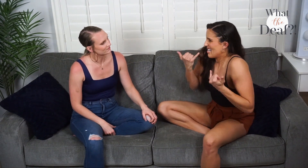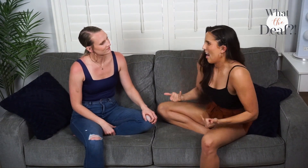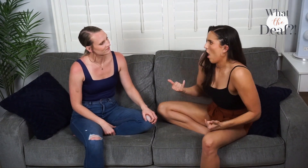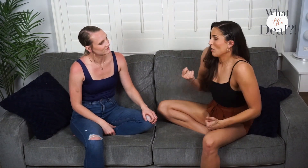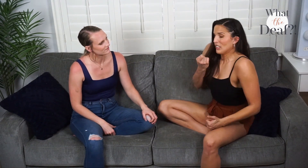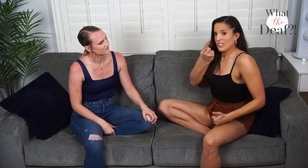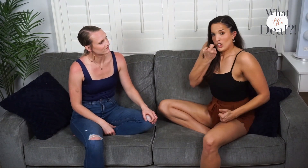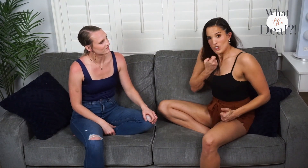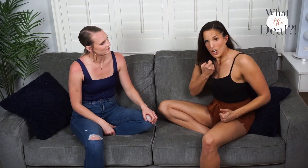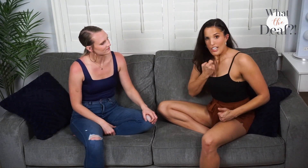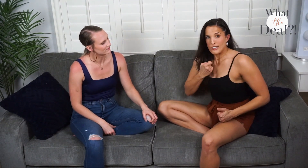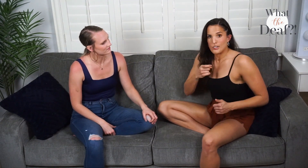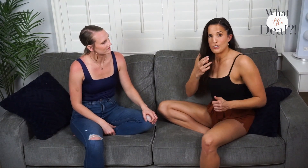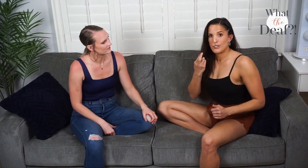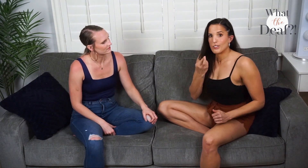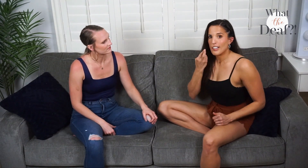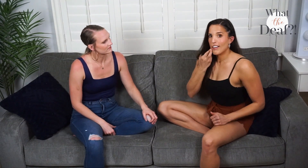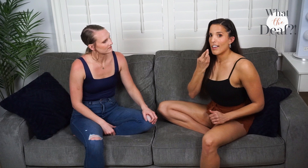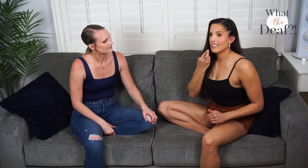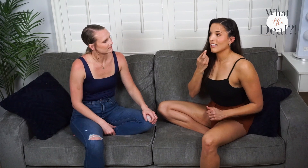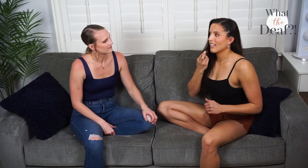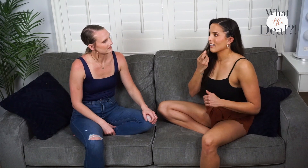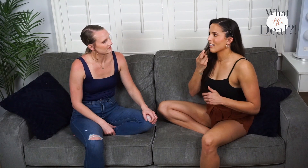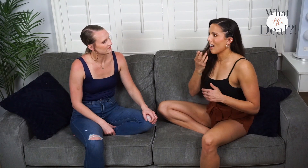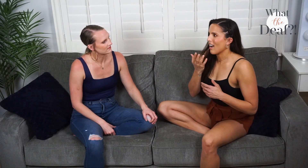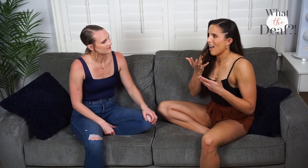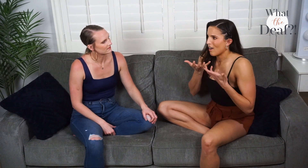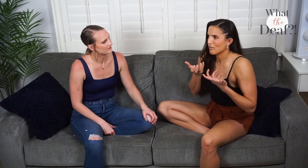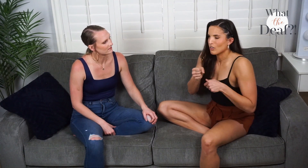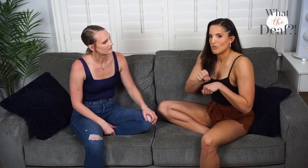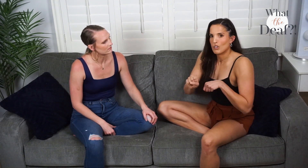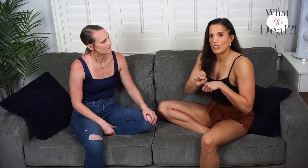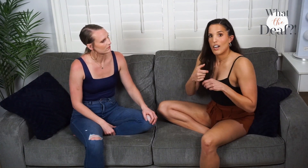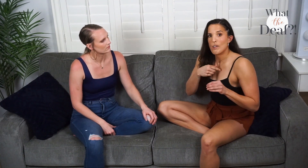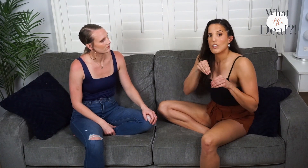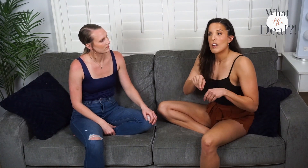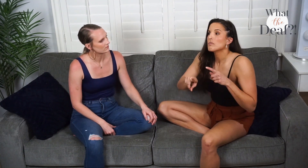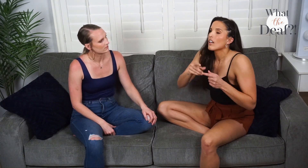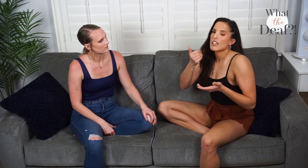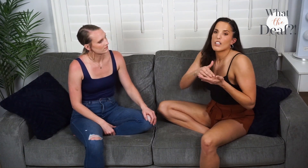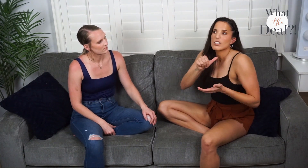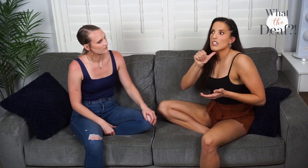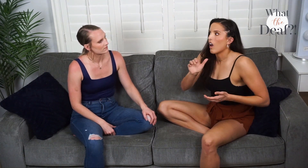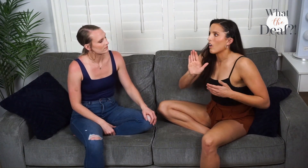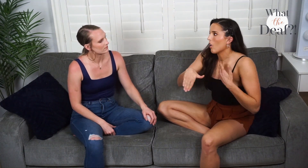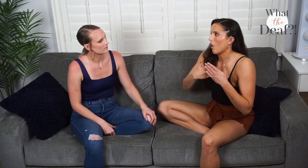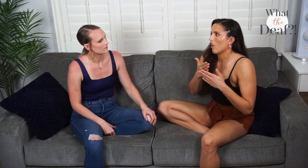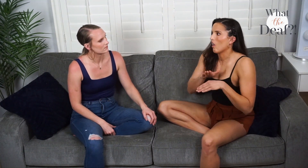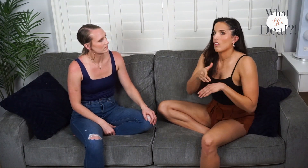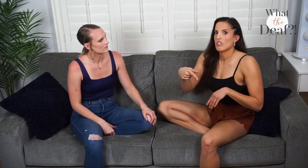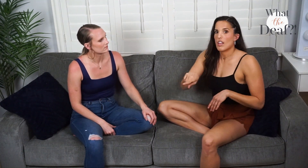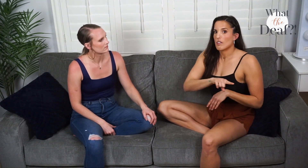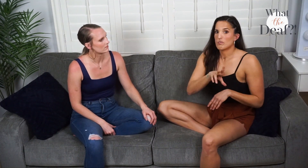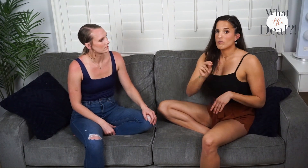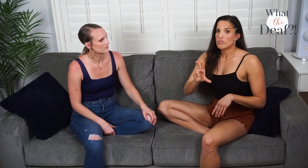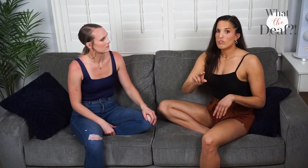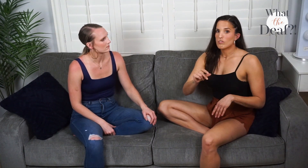And now they're just starting to realize just how much work I've been putting into this. But again, it's not all on them.